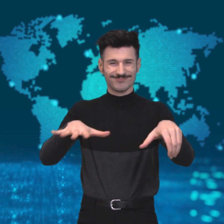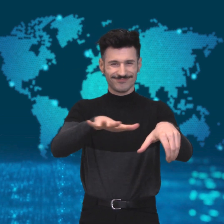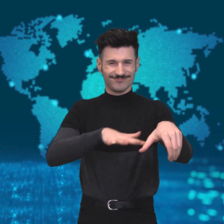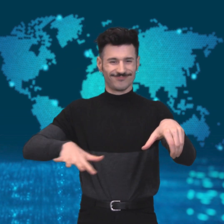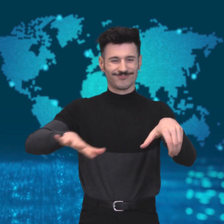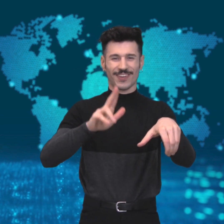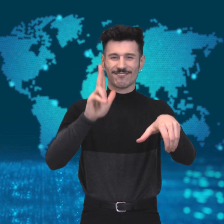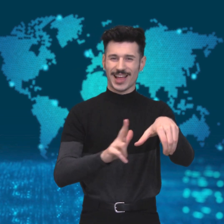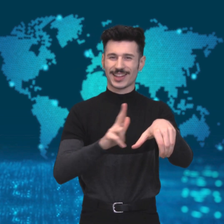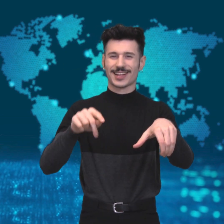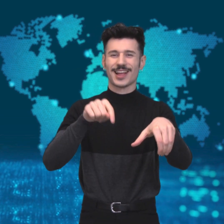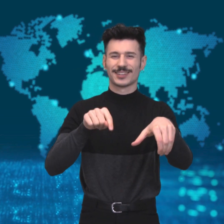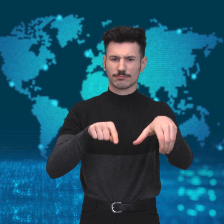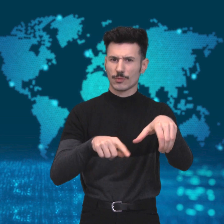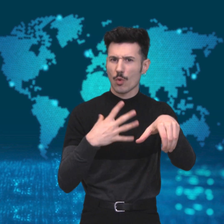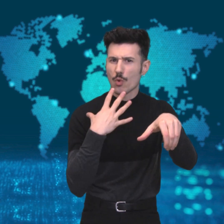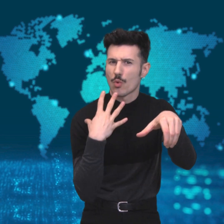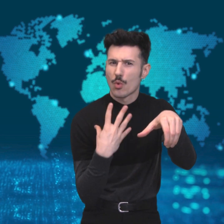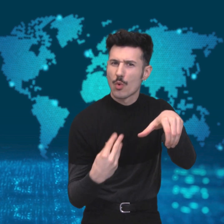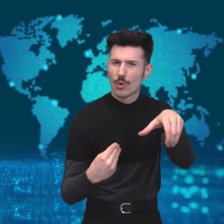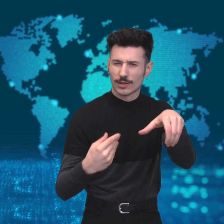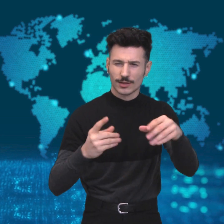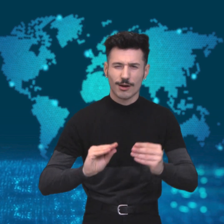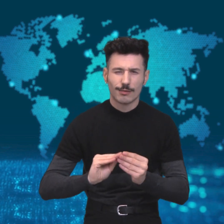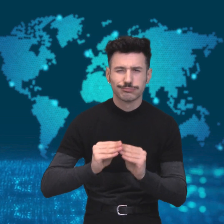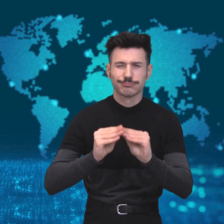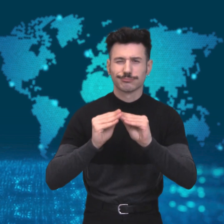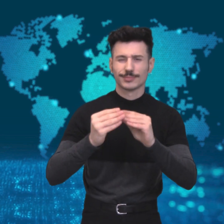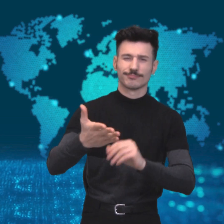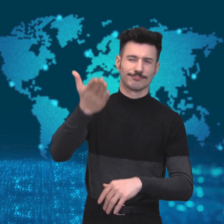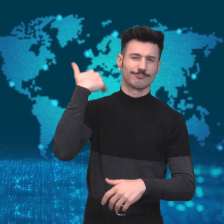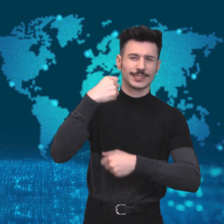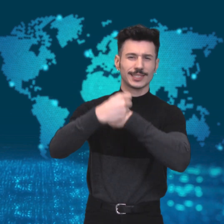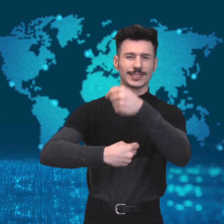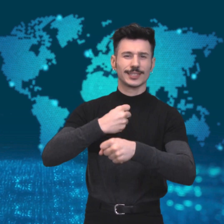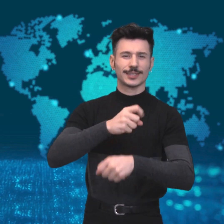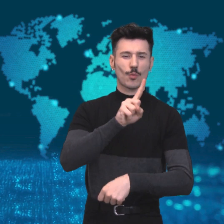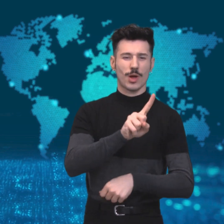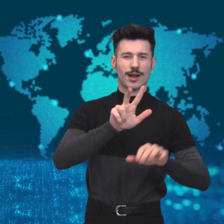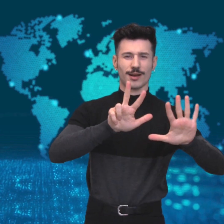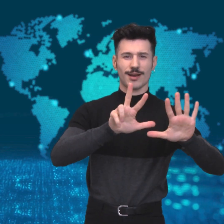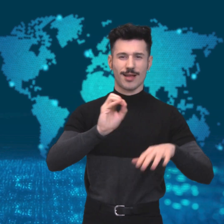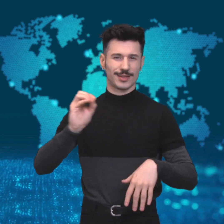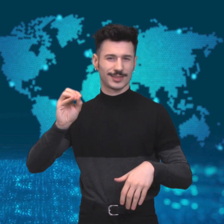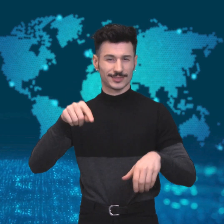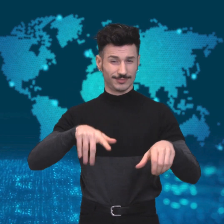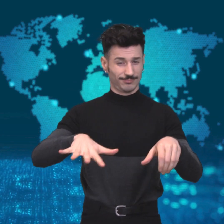Vatican palace, built in the 1800s, into a shelter